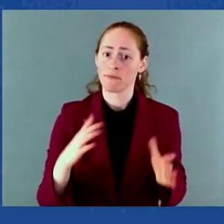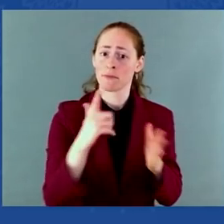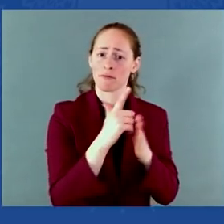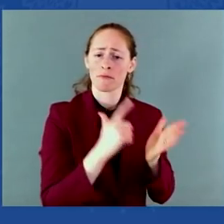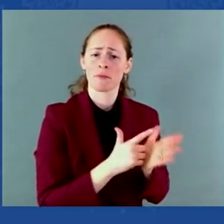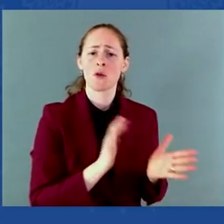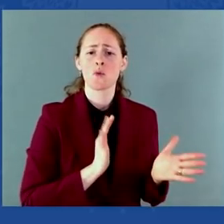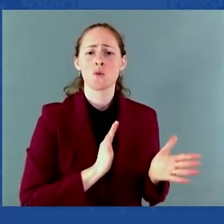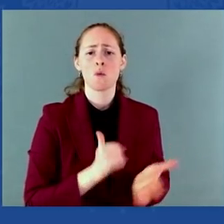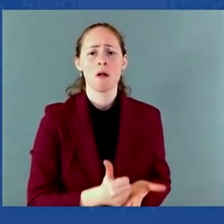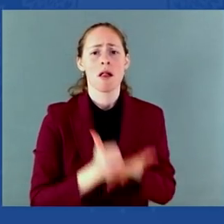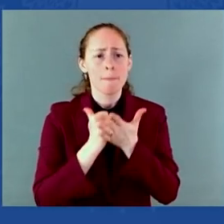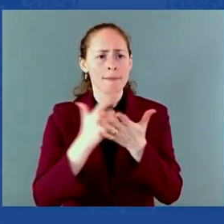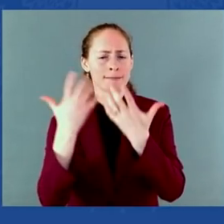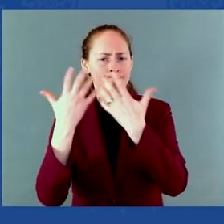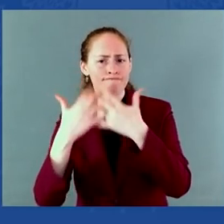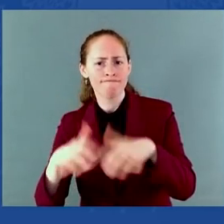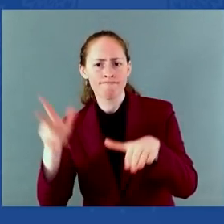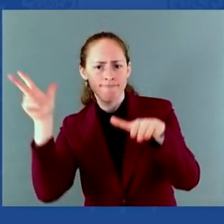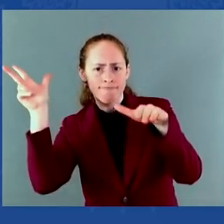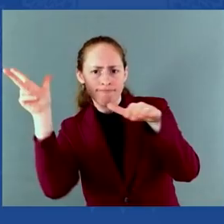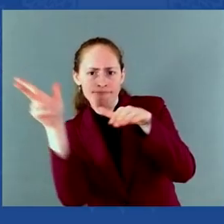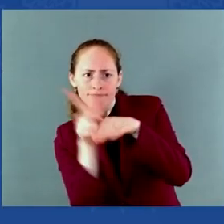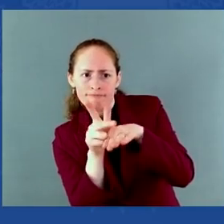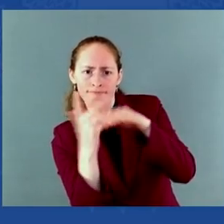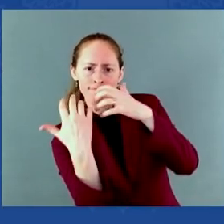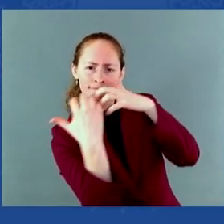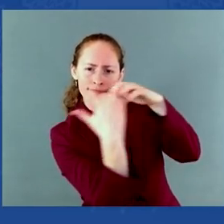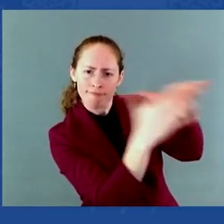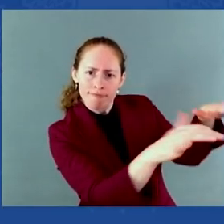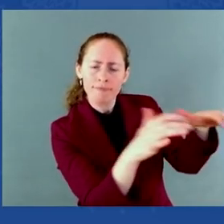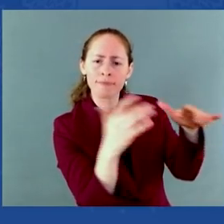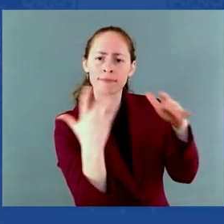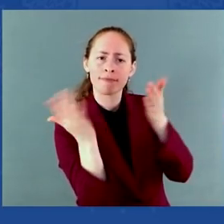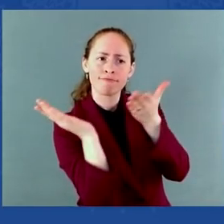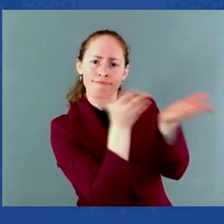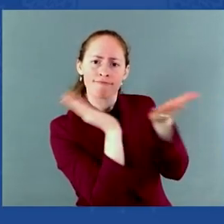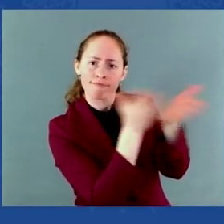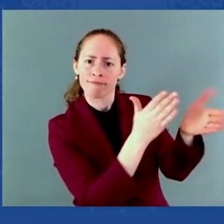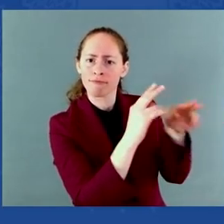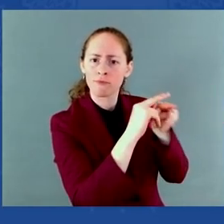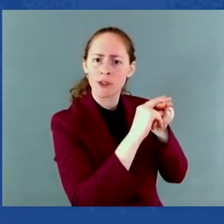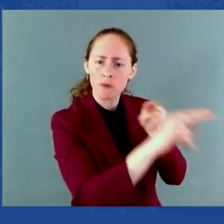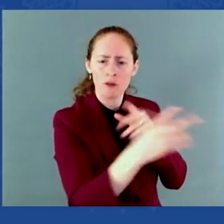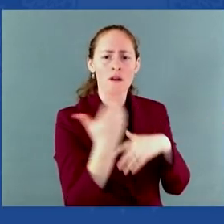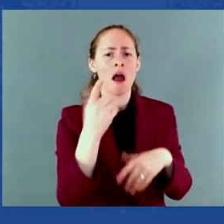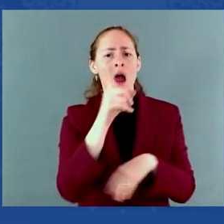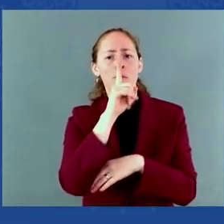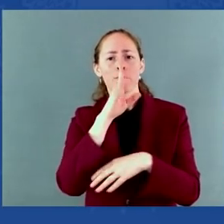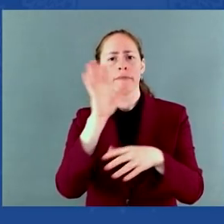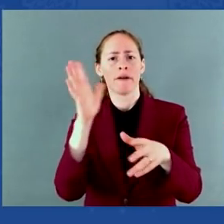reduce supply chain bottlenecks we're experiencing now. I just had to convince the ports of Long Beach and Los Angeles,